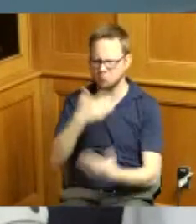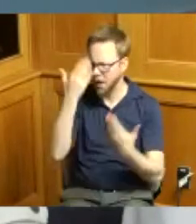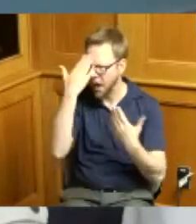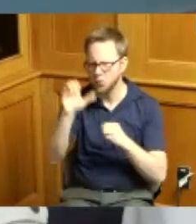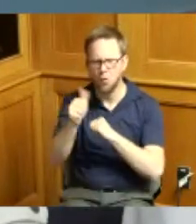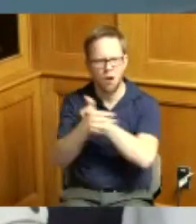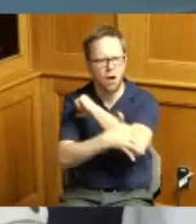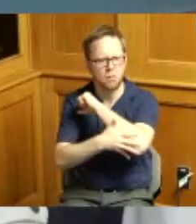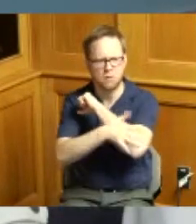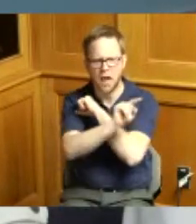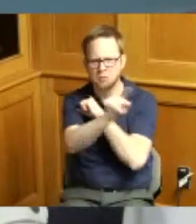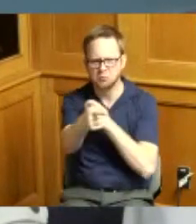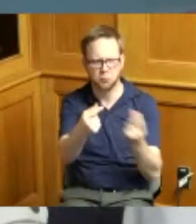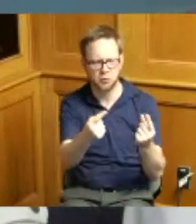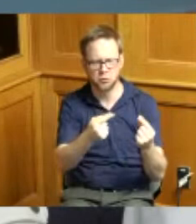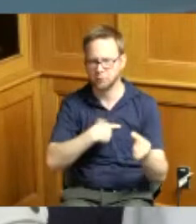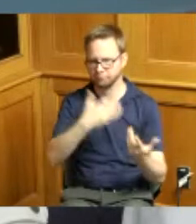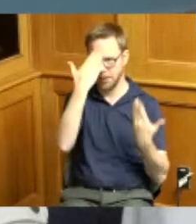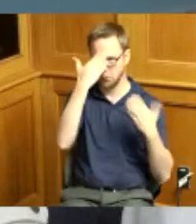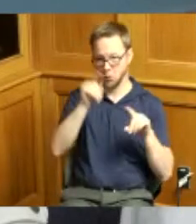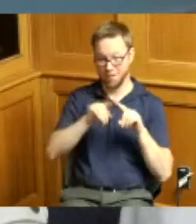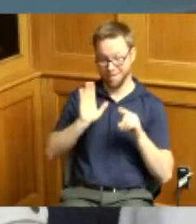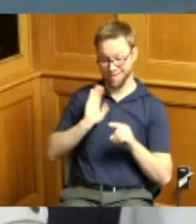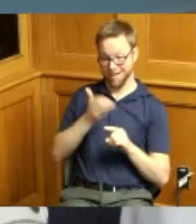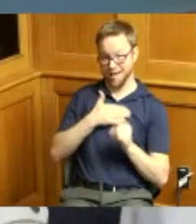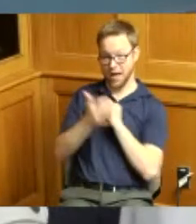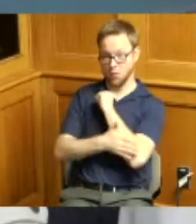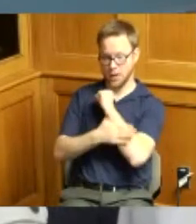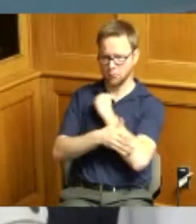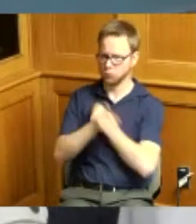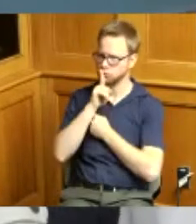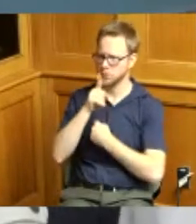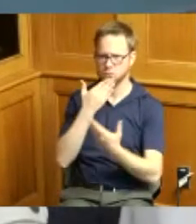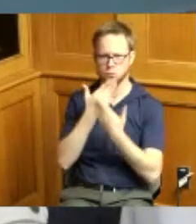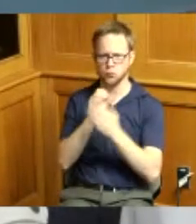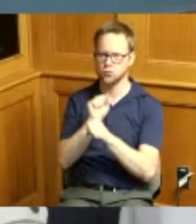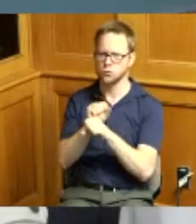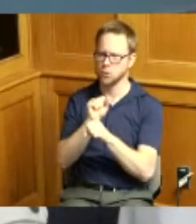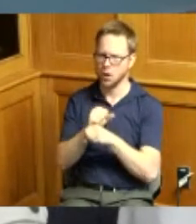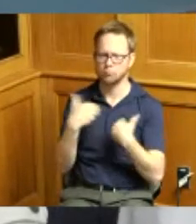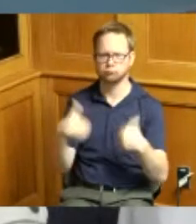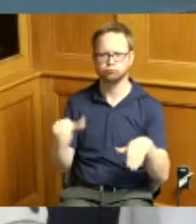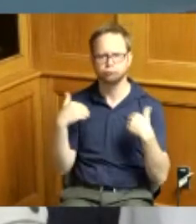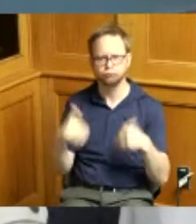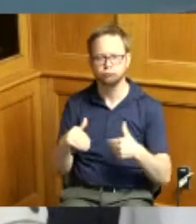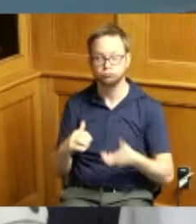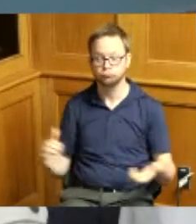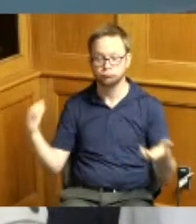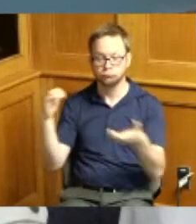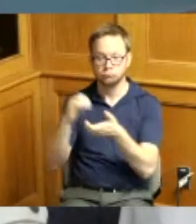I know that our county has done I think a very good job in partnership with our county health